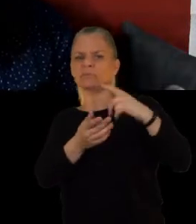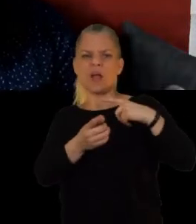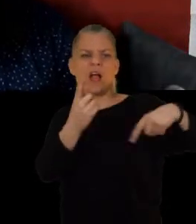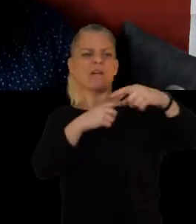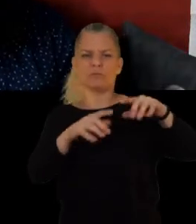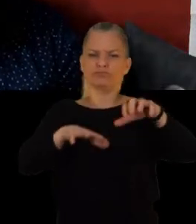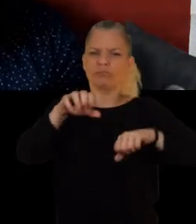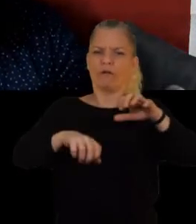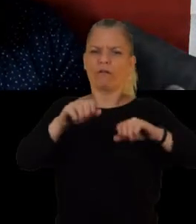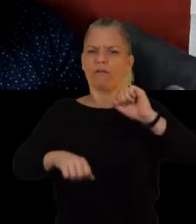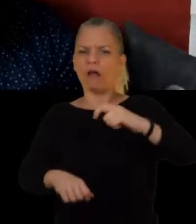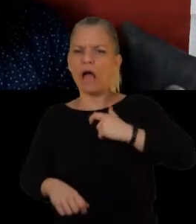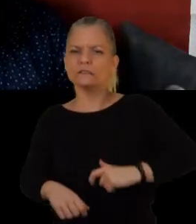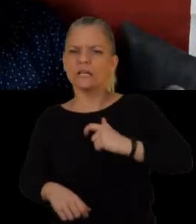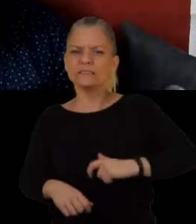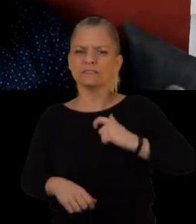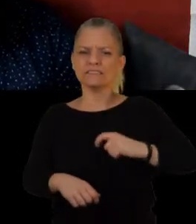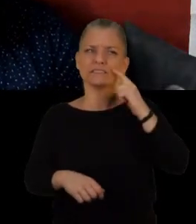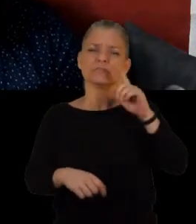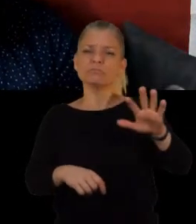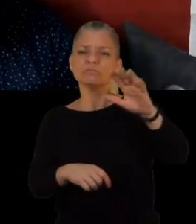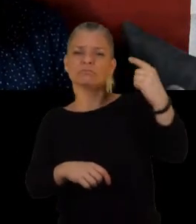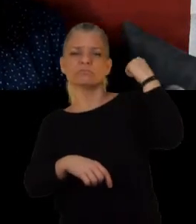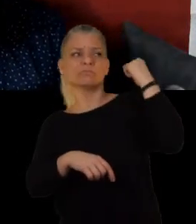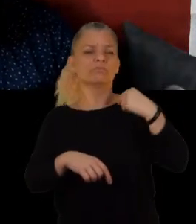at the time because everyone kind of struggles with their identity i think around those years